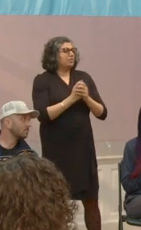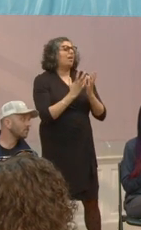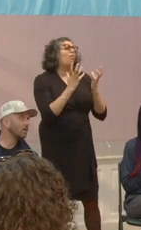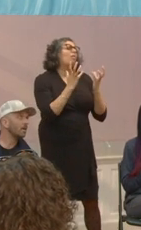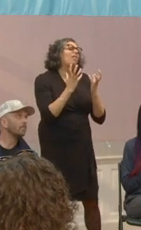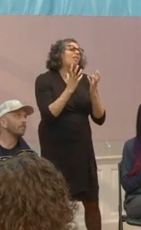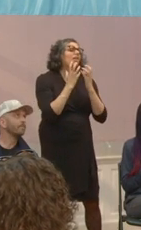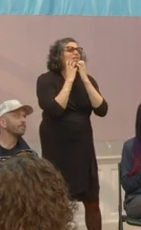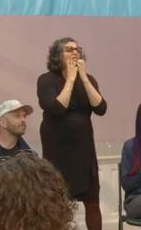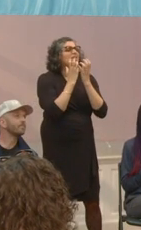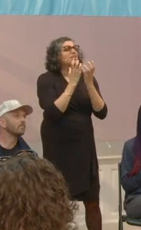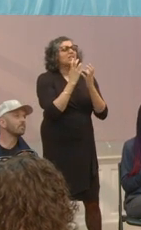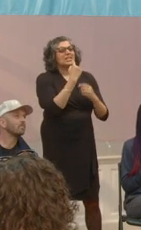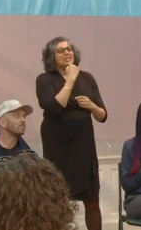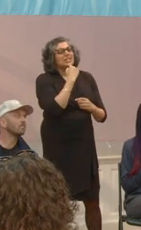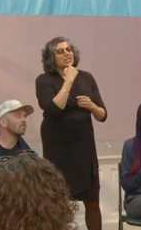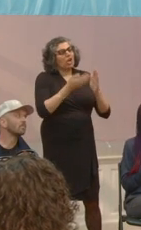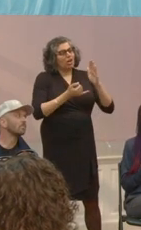I actually did have this permission to want to be